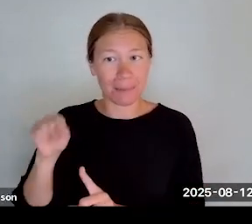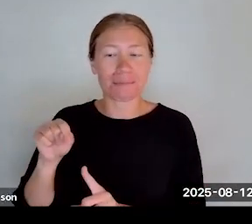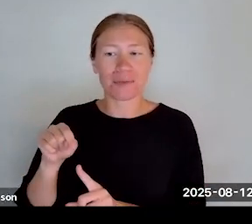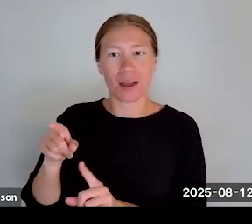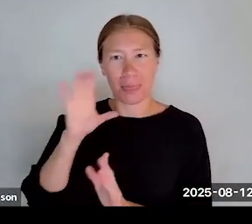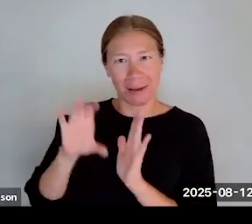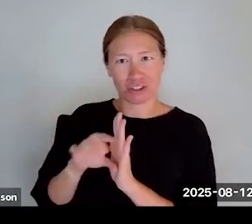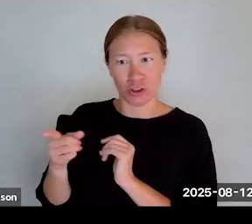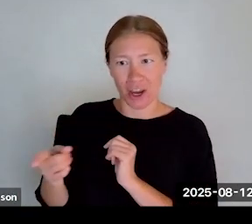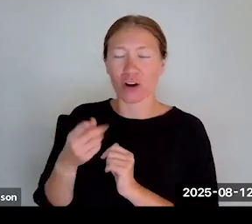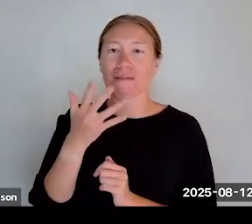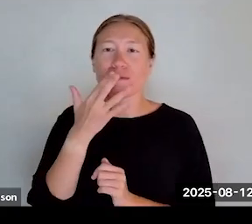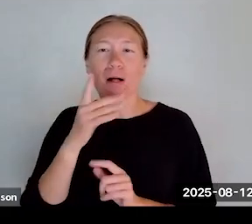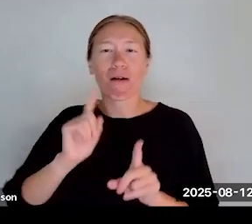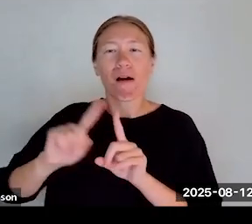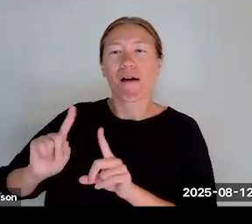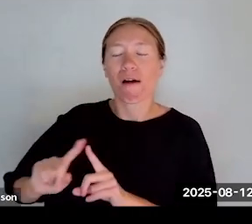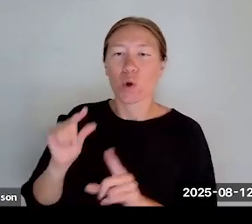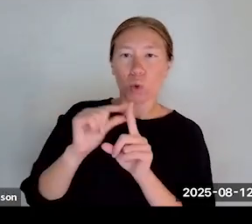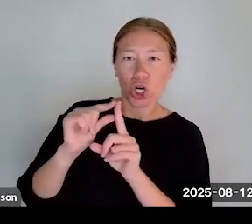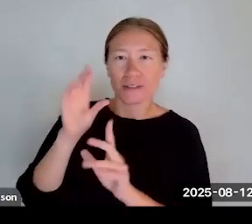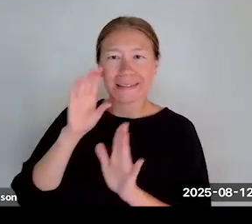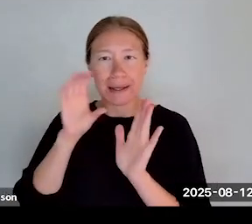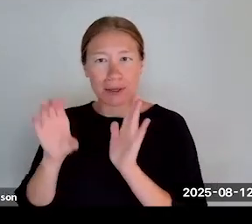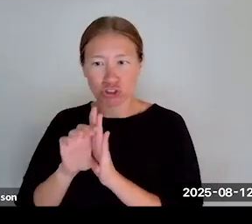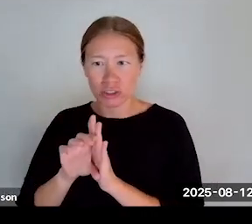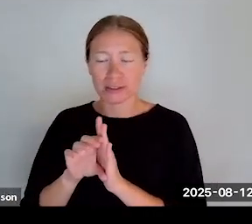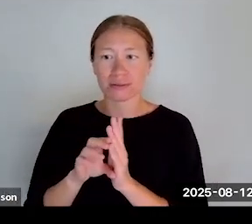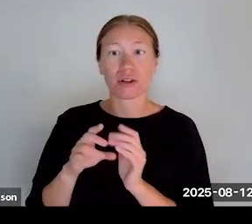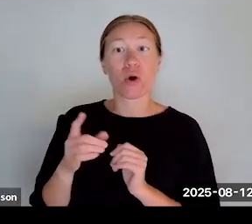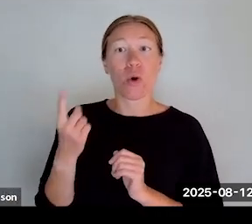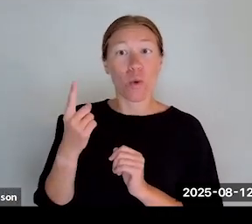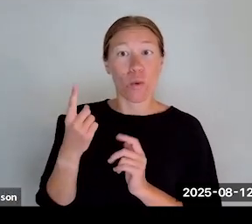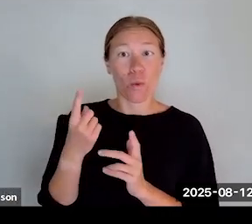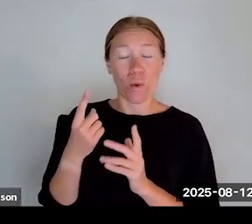that allow users to construct messages. Once a message is typed or selected,